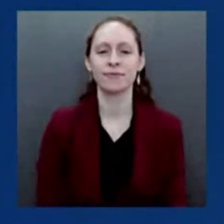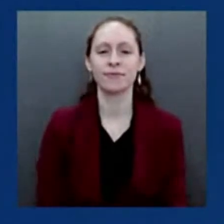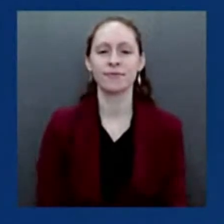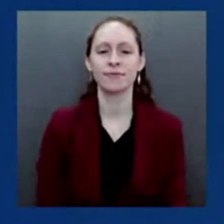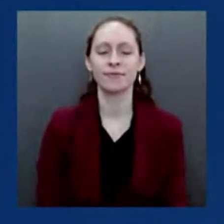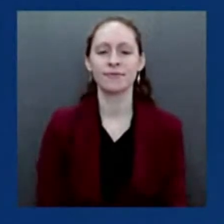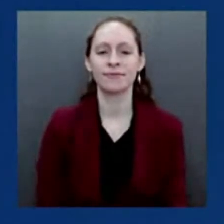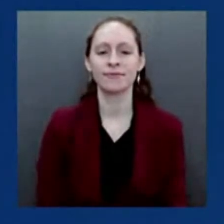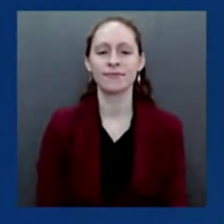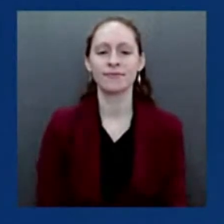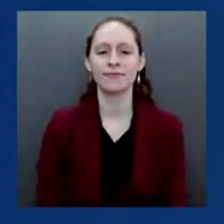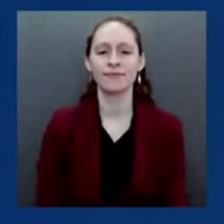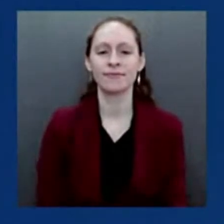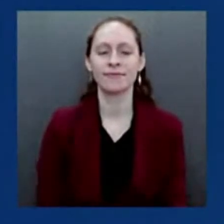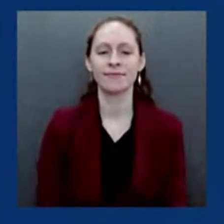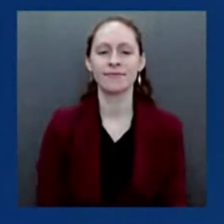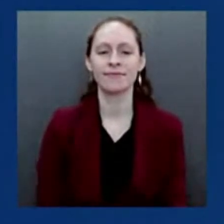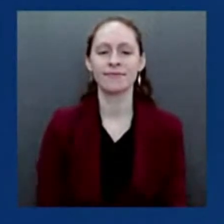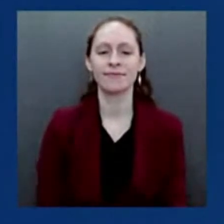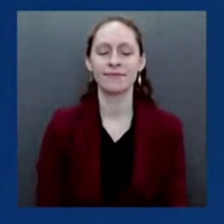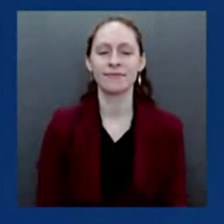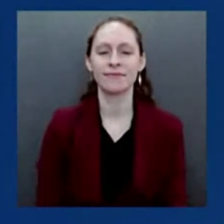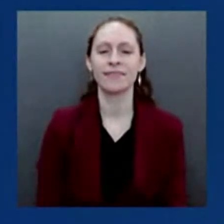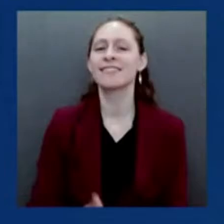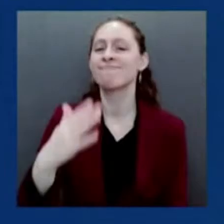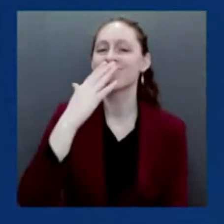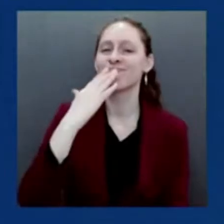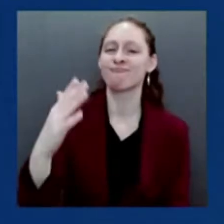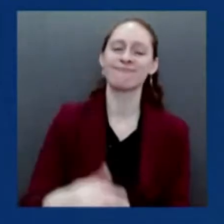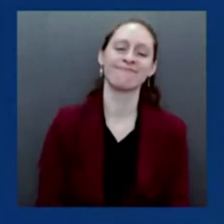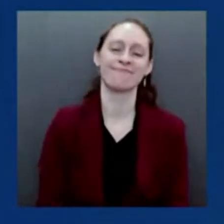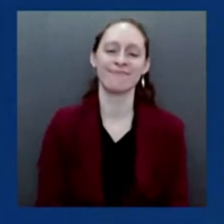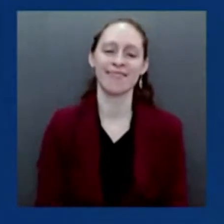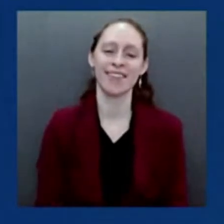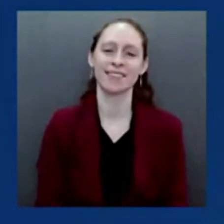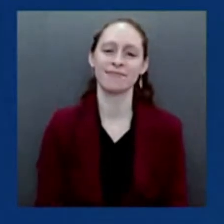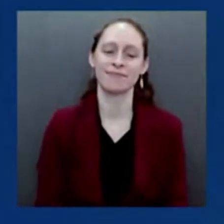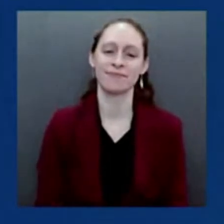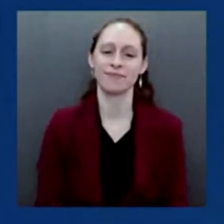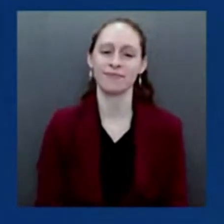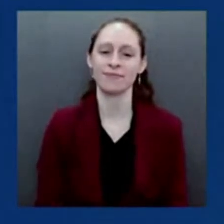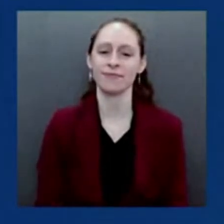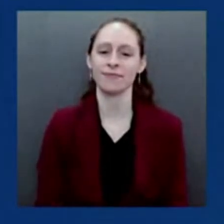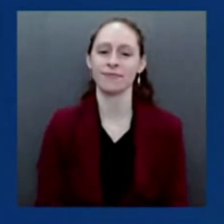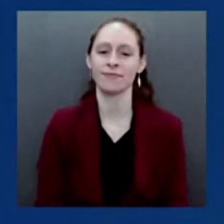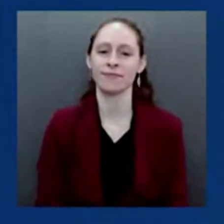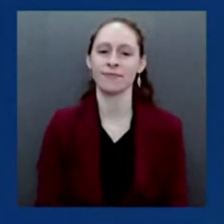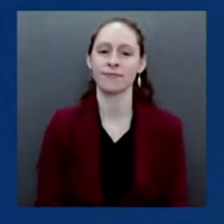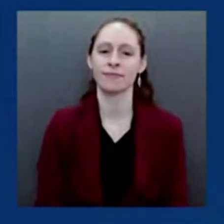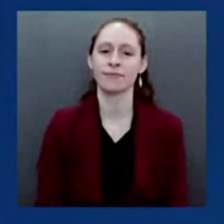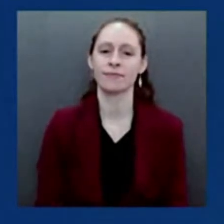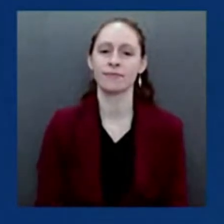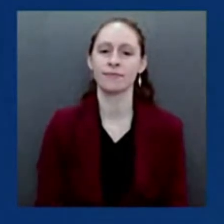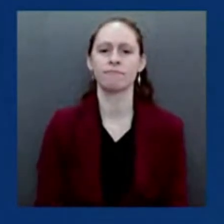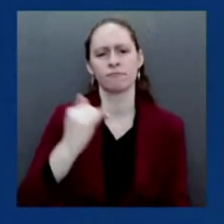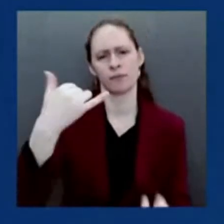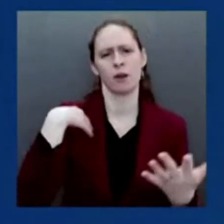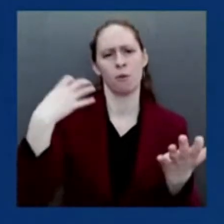DR. ANTHONY FAUCHI? THANK YOU VERY MUCH, WHAT I WOULD LIKE TO DO OVER THE NEXT FEW MOMENTS IS TALK ABOUT WHAT